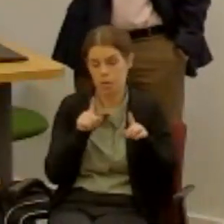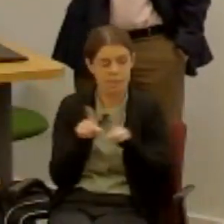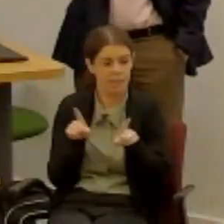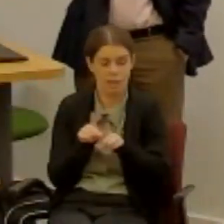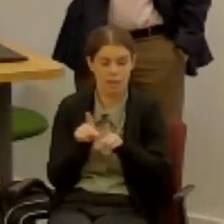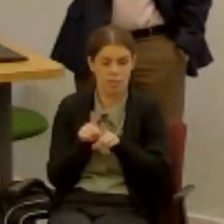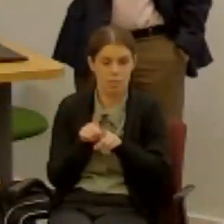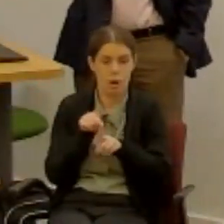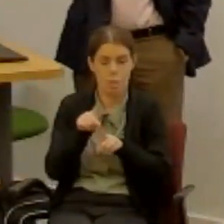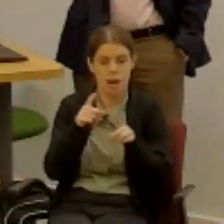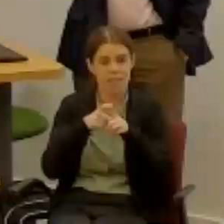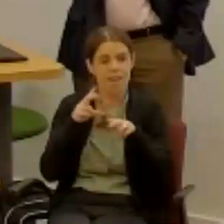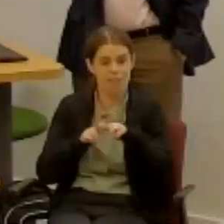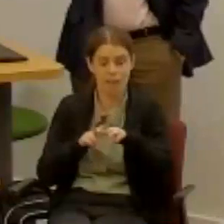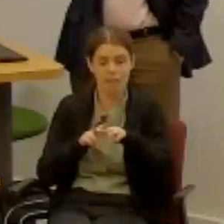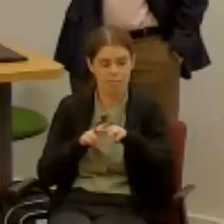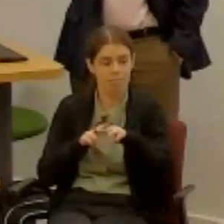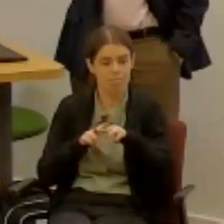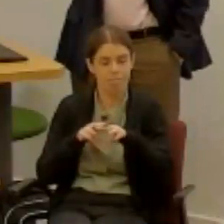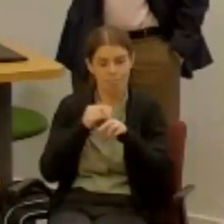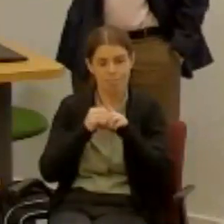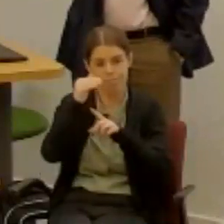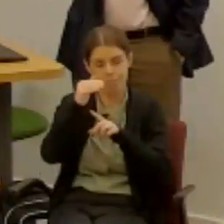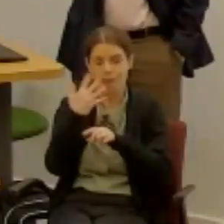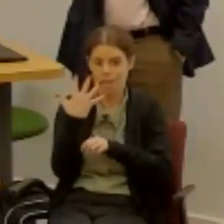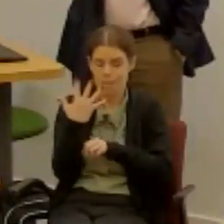But the defenders’ risk is much higher. So, at fivefold higher.